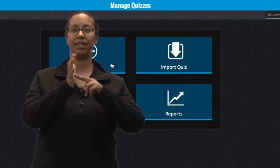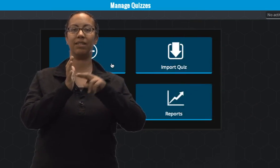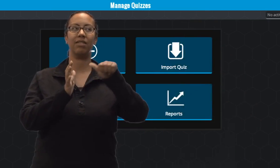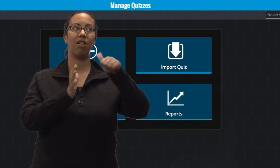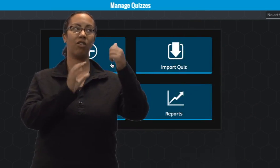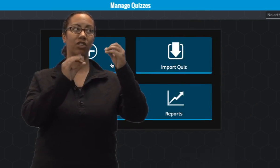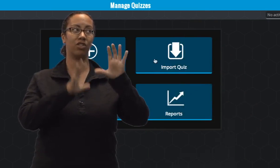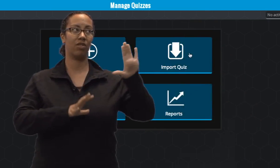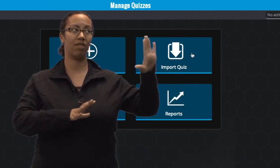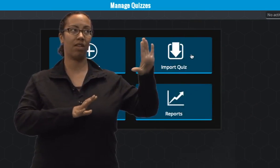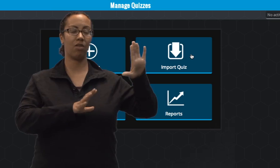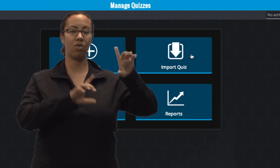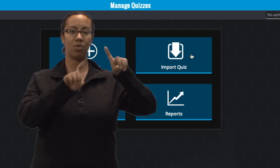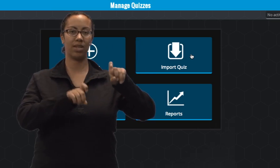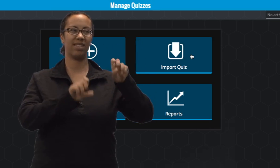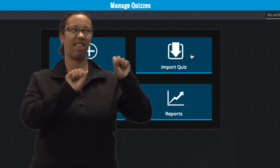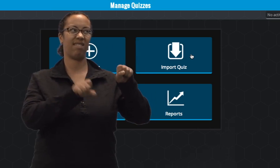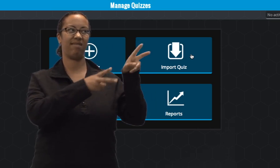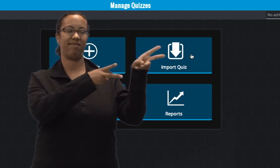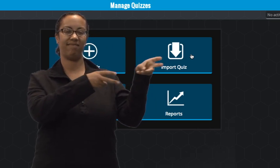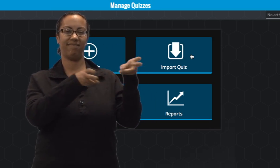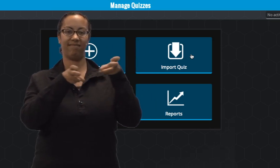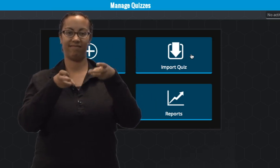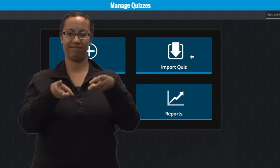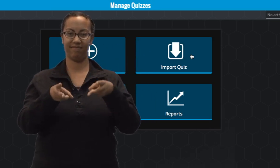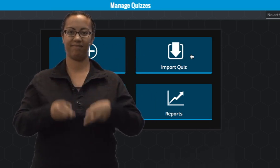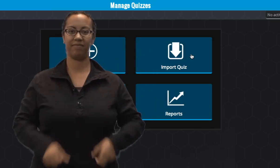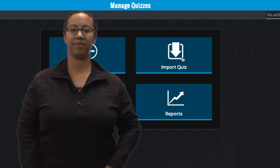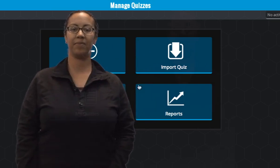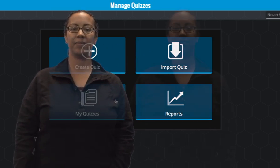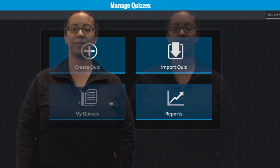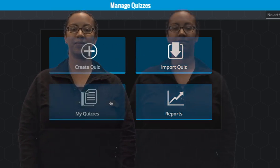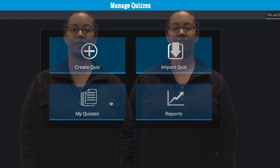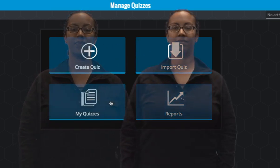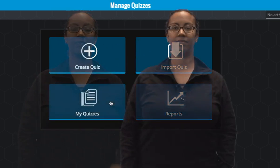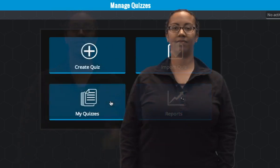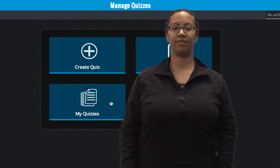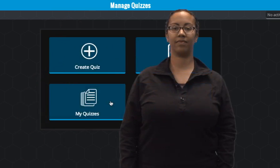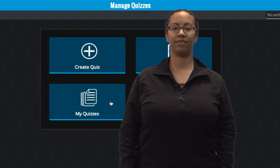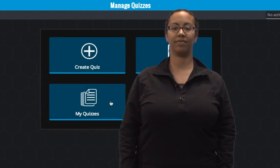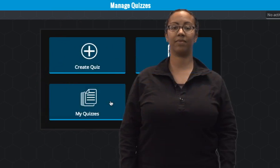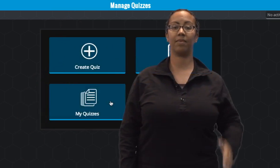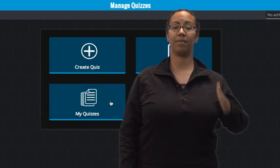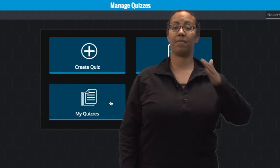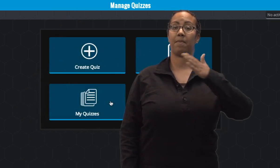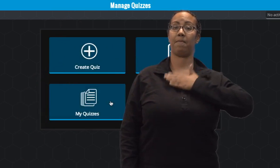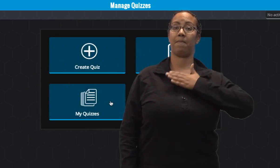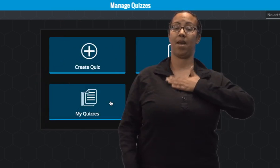Import a quiz means that another teacher has created a quiz, and you want to use it.